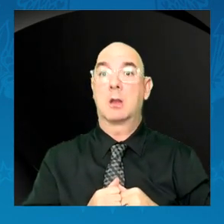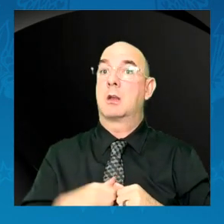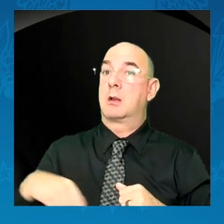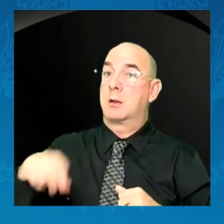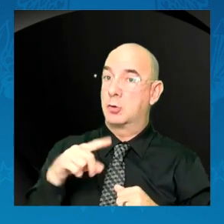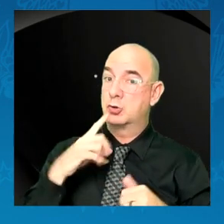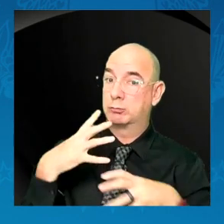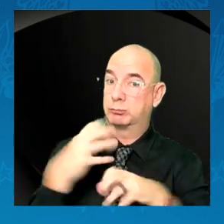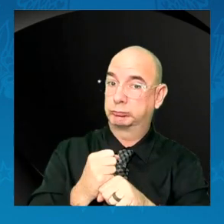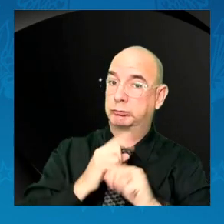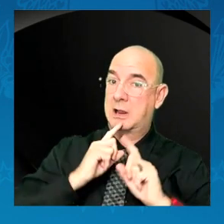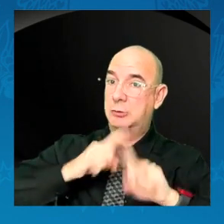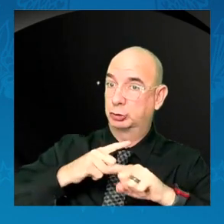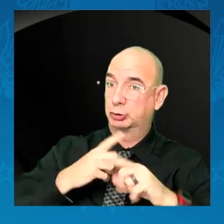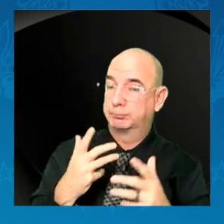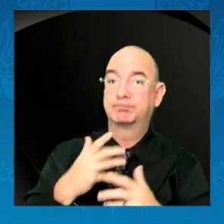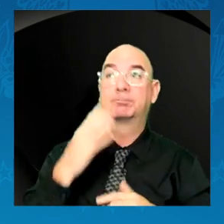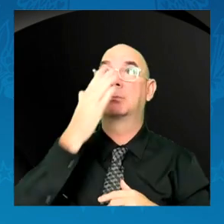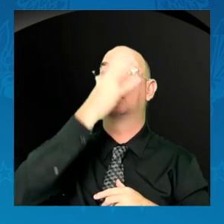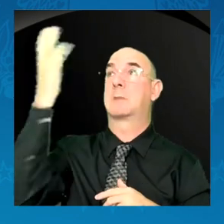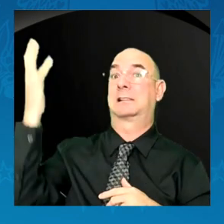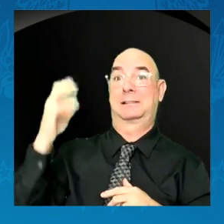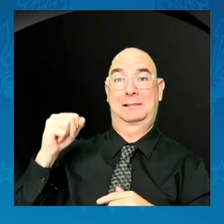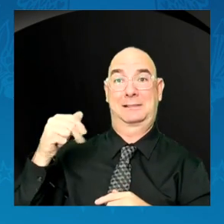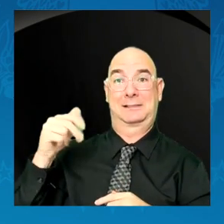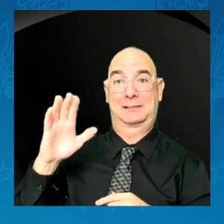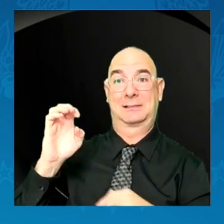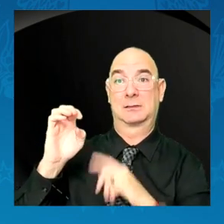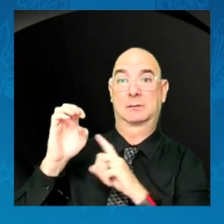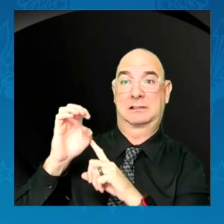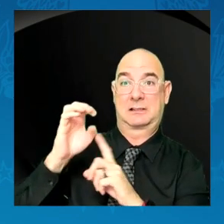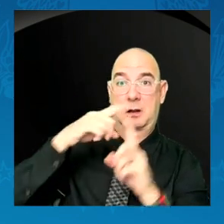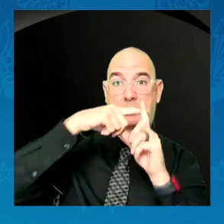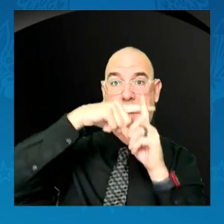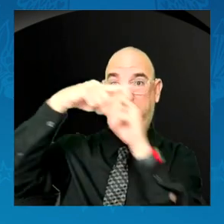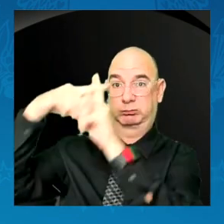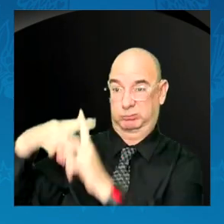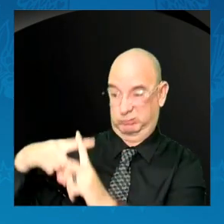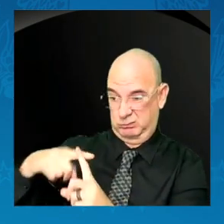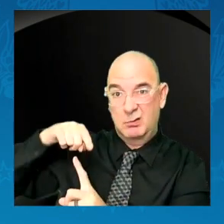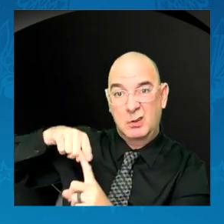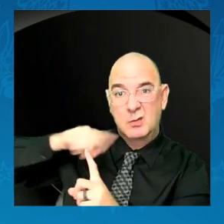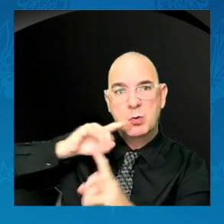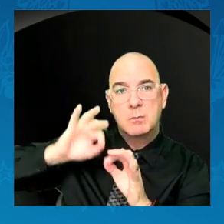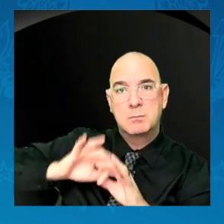are quite vital to the Department of Homeland Security's ability to respond to disasters.